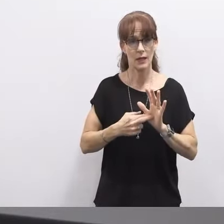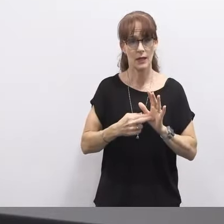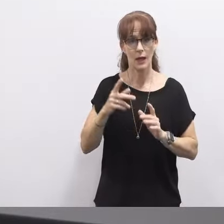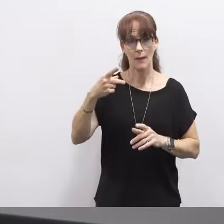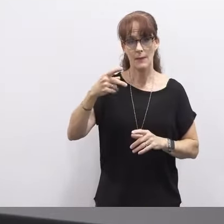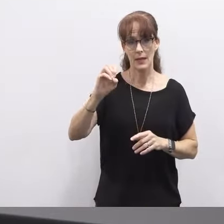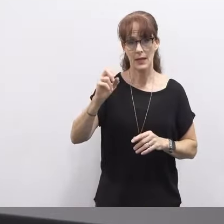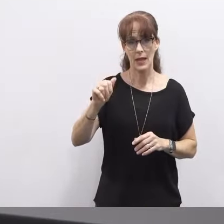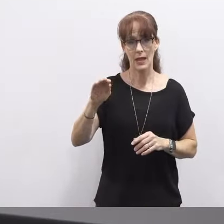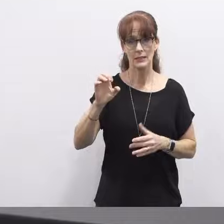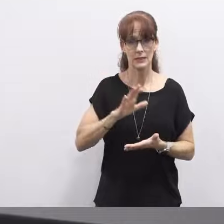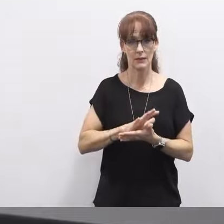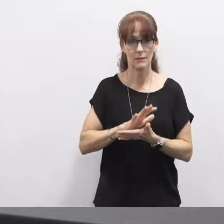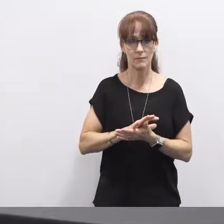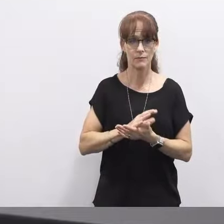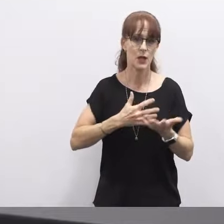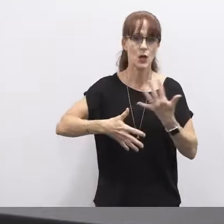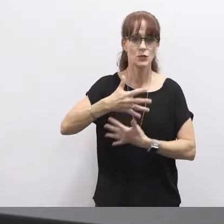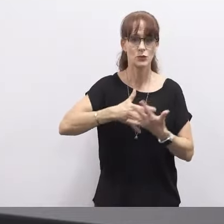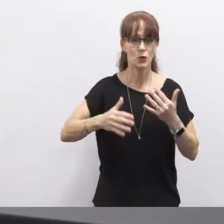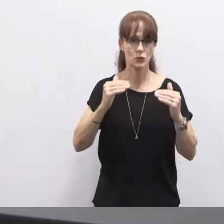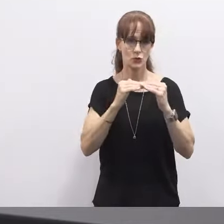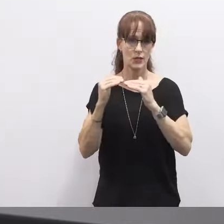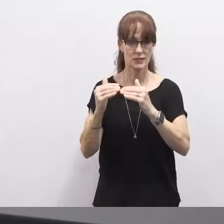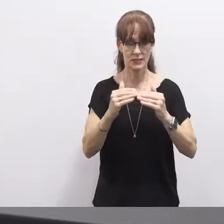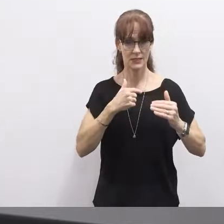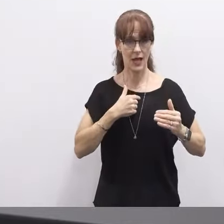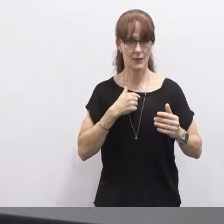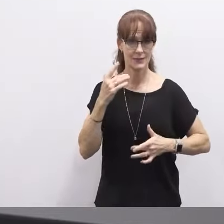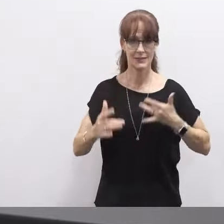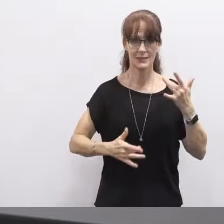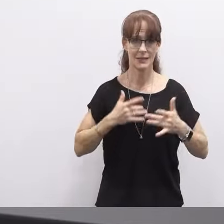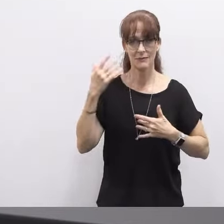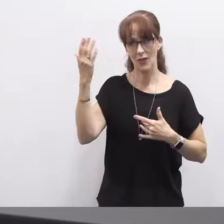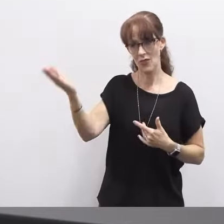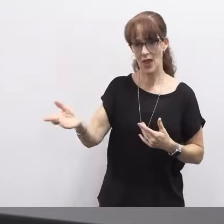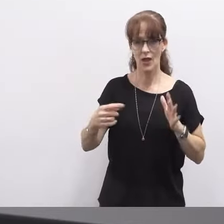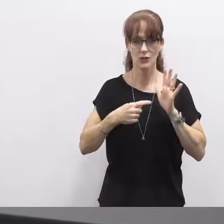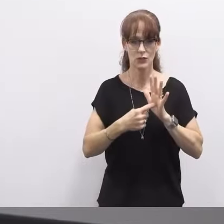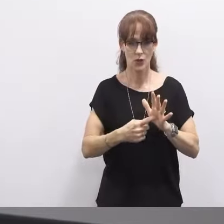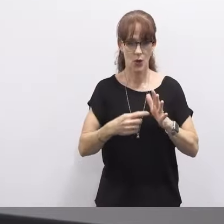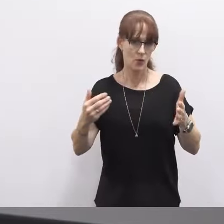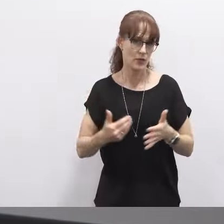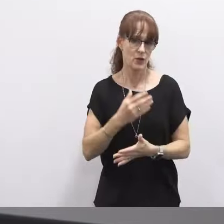that I'm in, which focuses on social justice. And I was ecstatic to be there and show all the incoming freshmen,